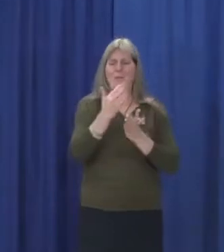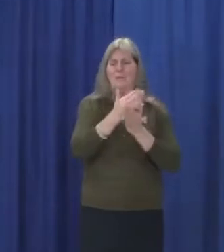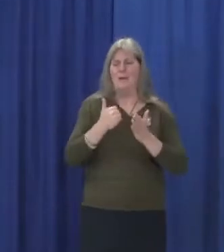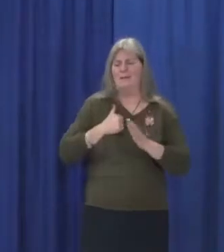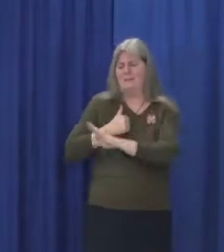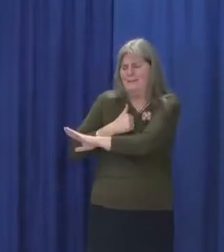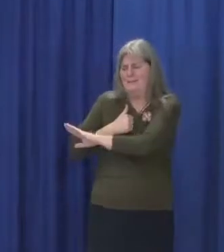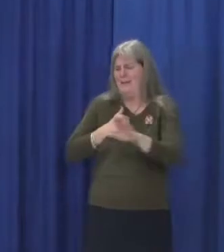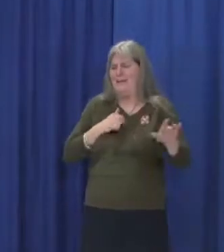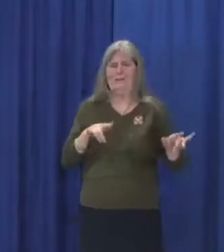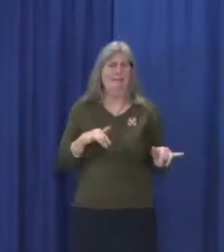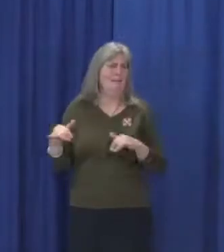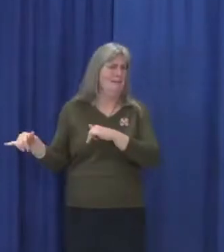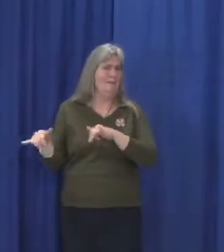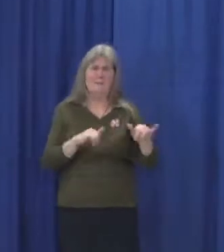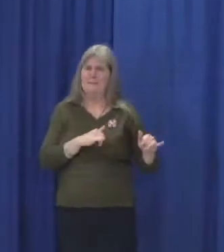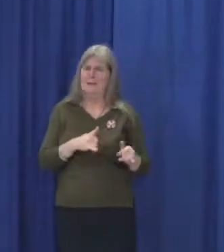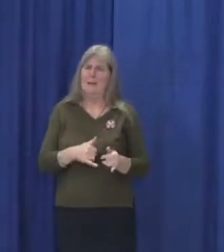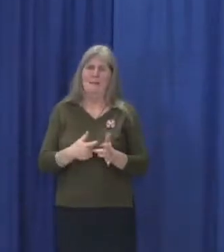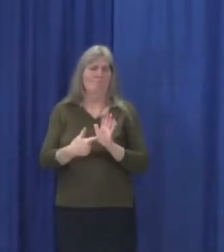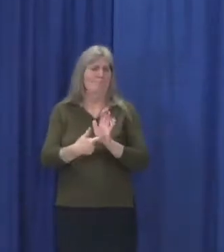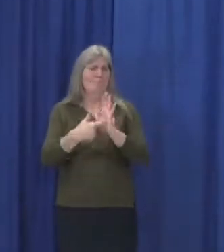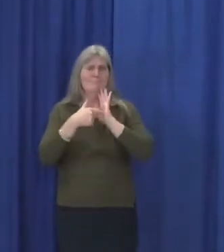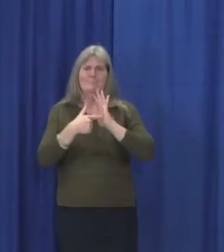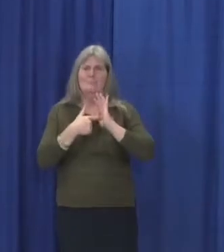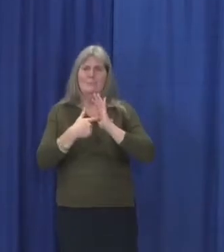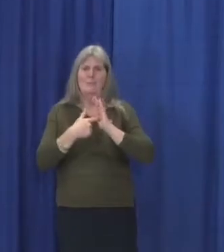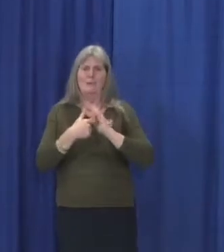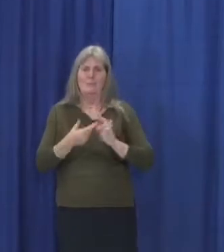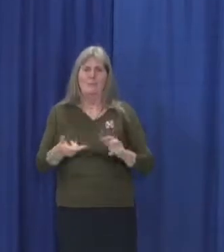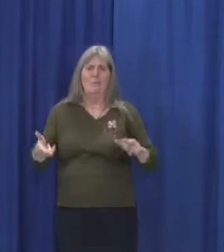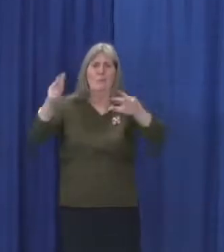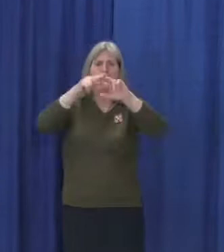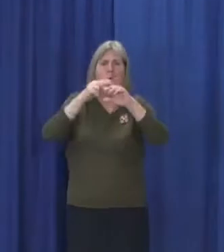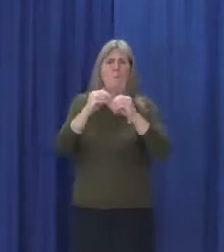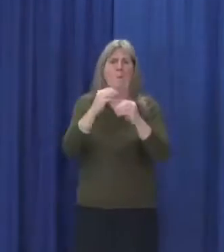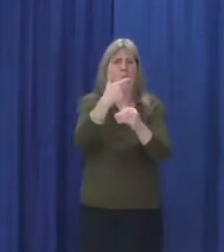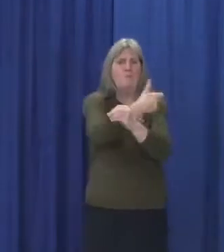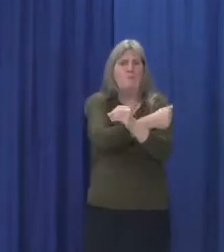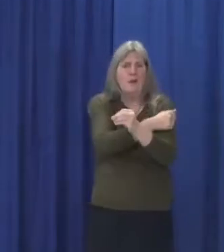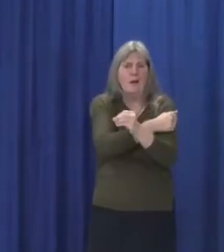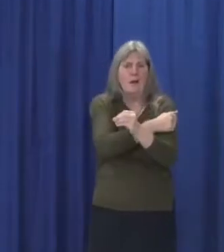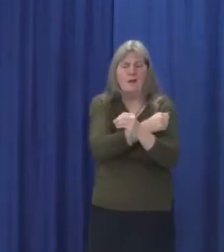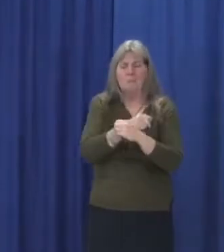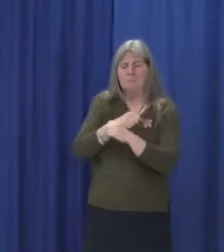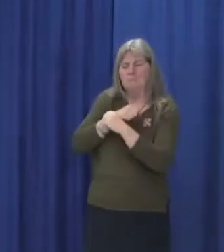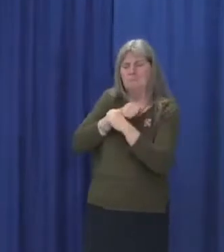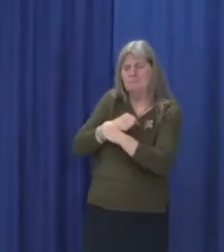being taken across the country to increase vaccination rates and combat the Delta variant